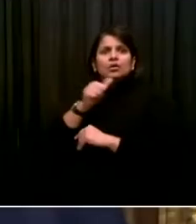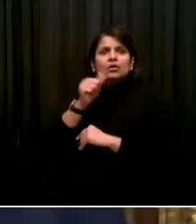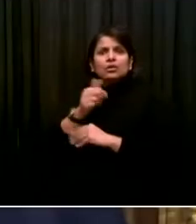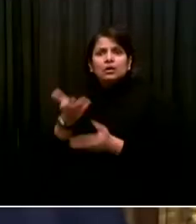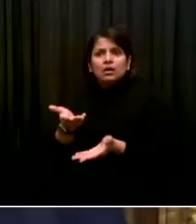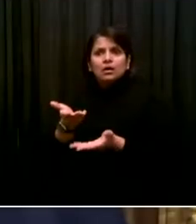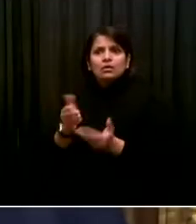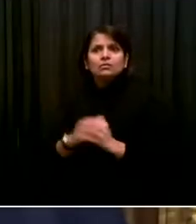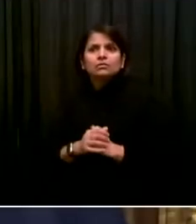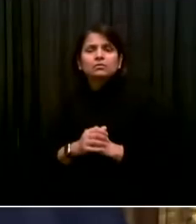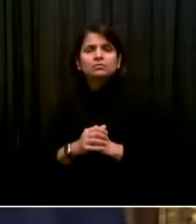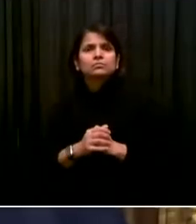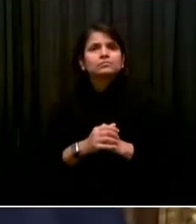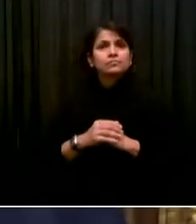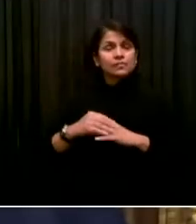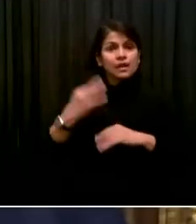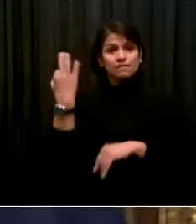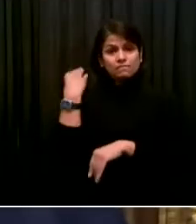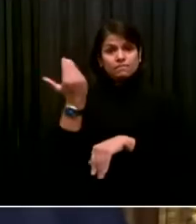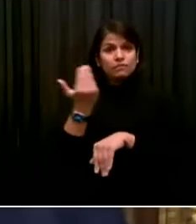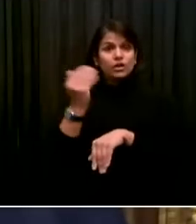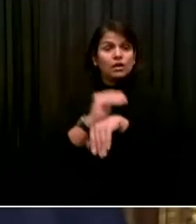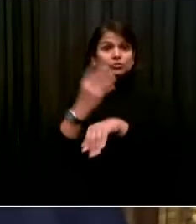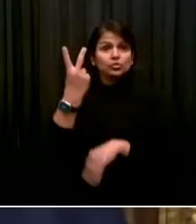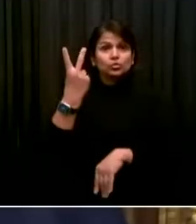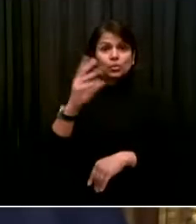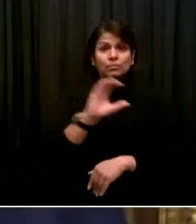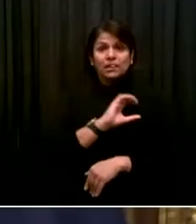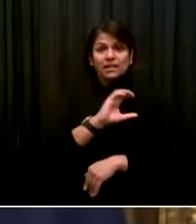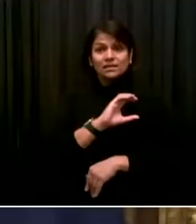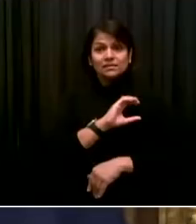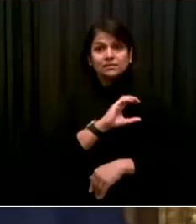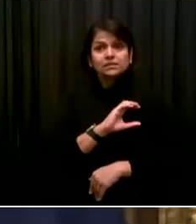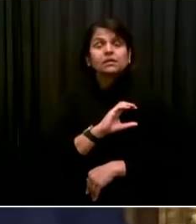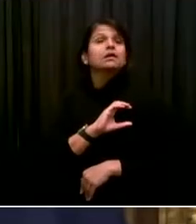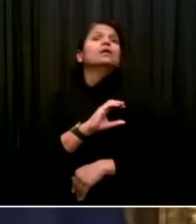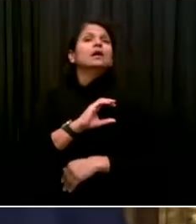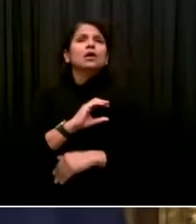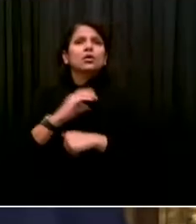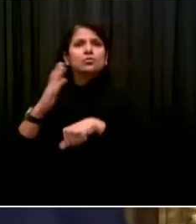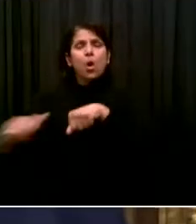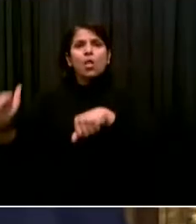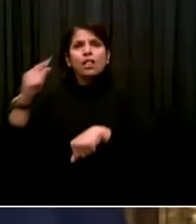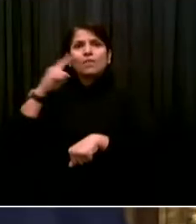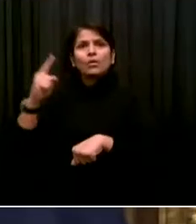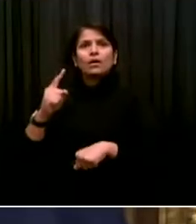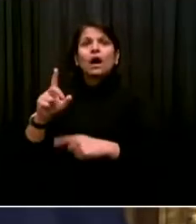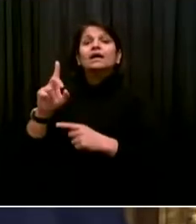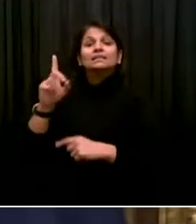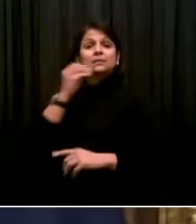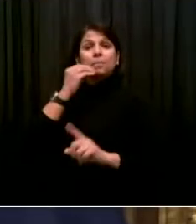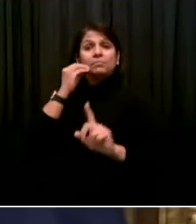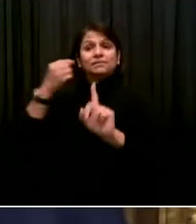BEEN A GUNMAN WHO DID NOT CE AR WHERE THE BULLETS WENT. ON FRIDAY NIGHT 2 FOFICERS WERE